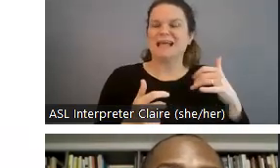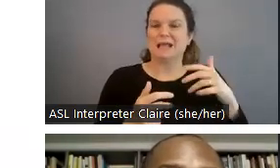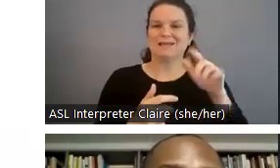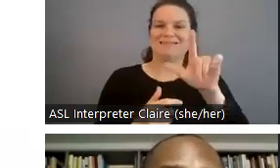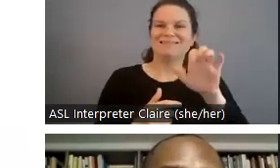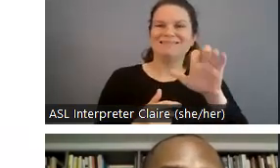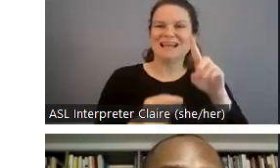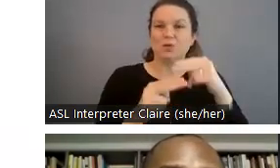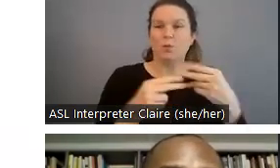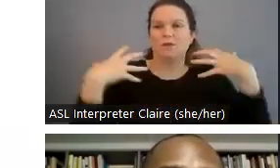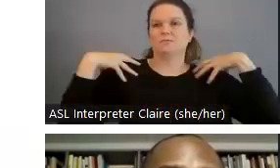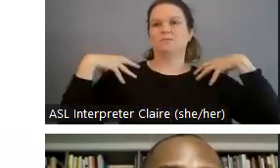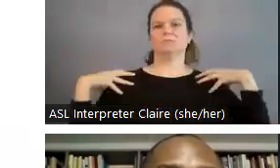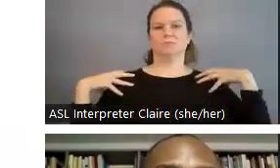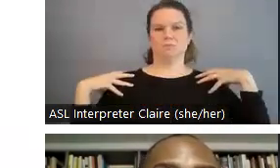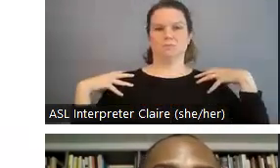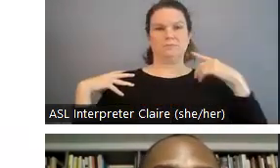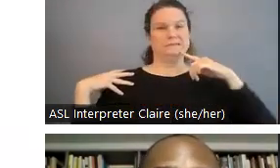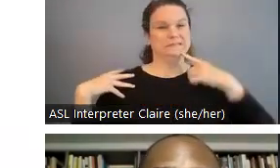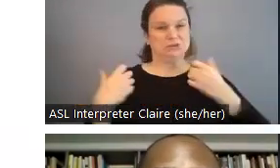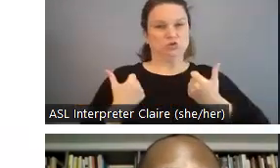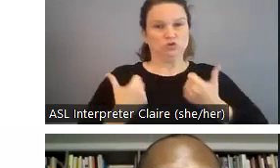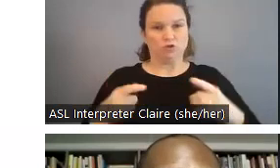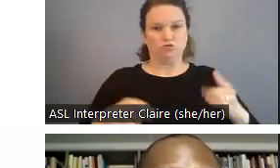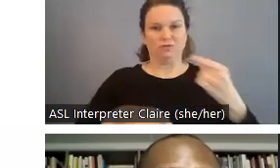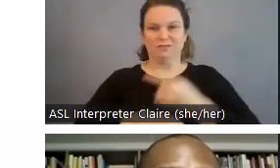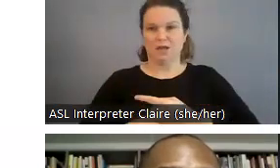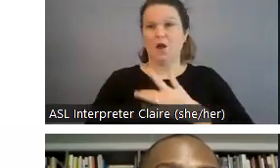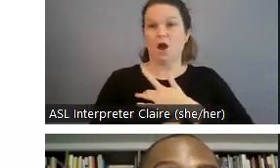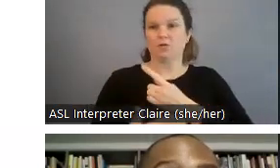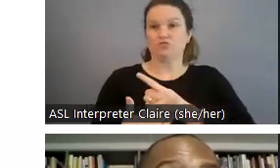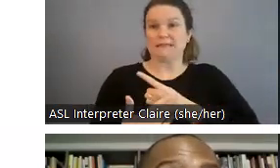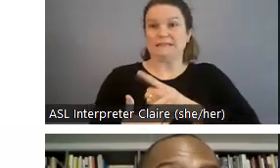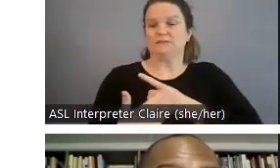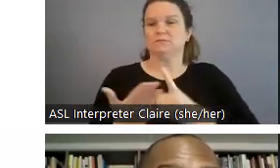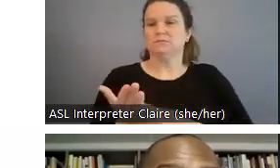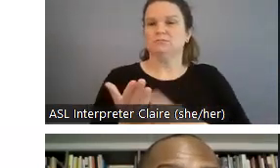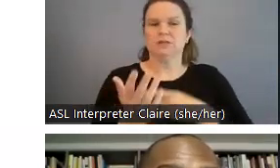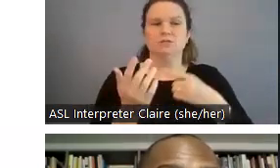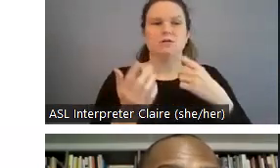profound exhaustion during the days, her heart is racing on occasion, she has